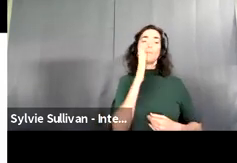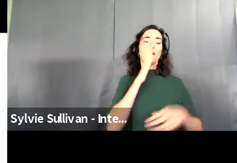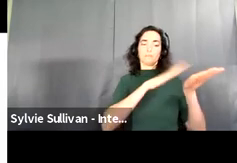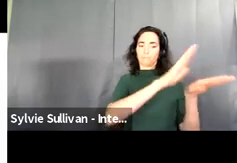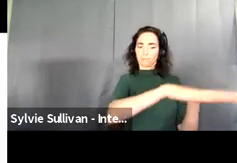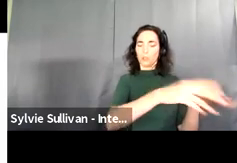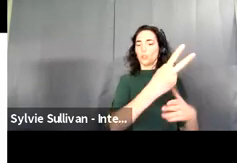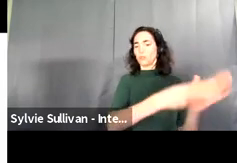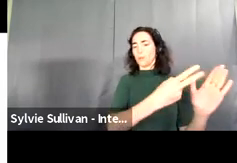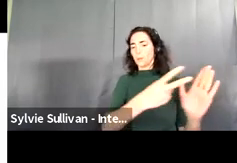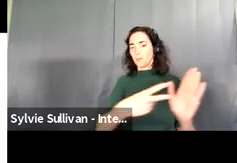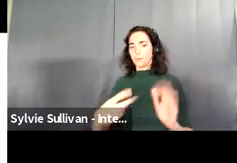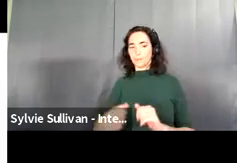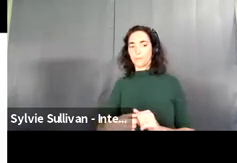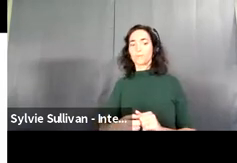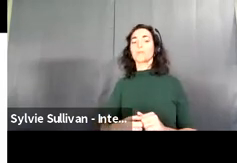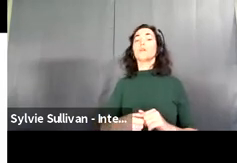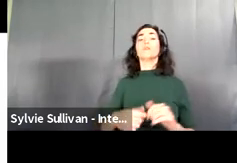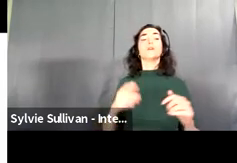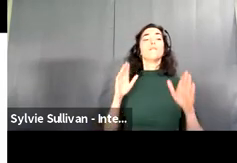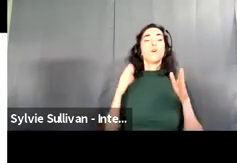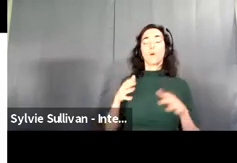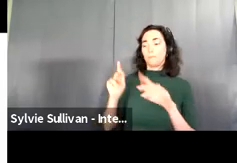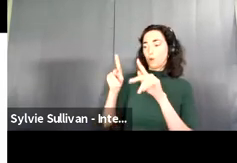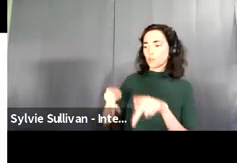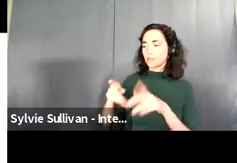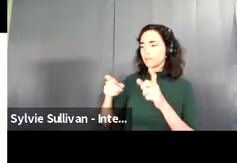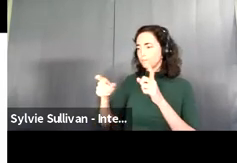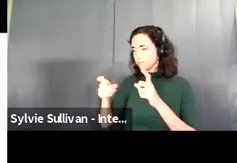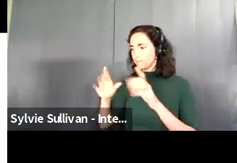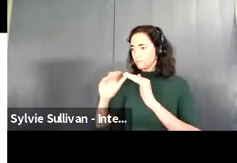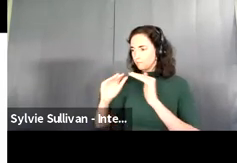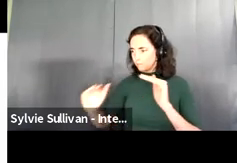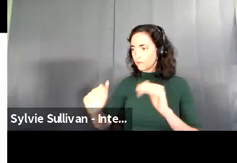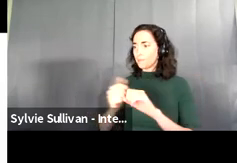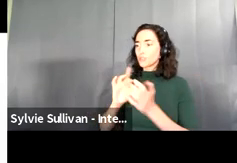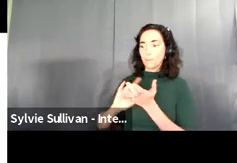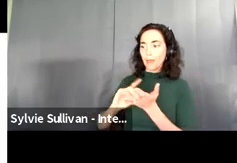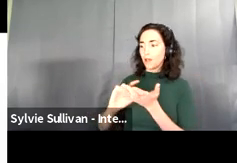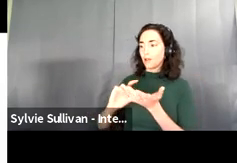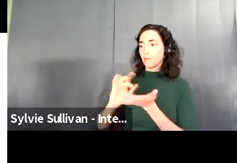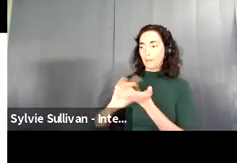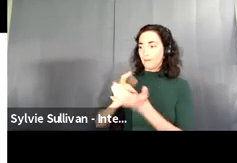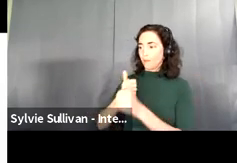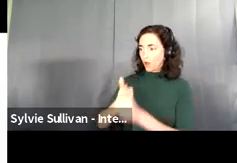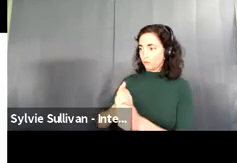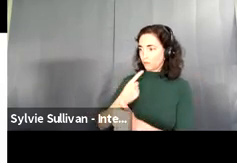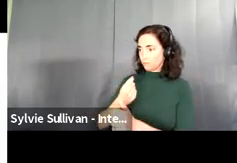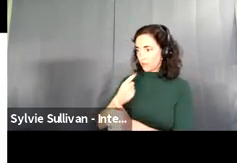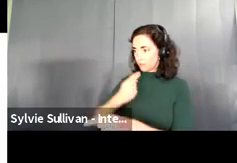And it really focused on additional stabilization for that individual and bed management, making sure that they're on the medications that they need to be on.